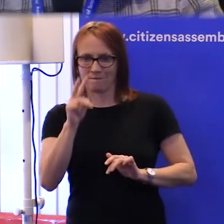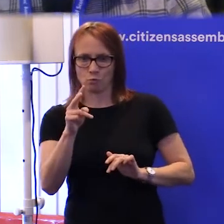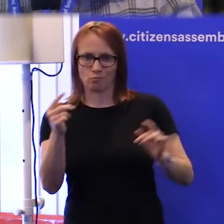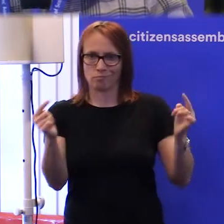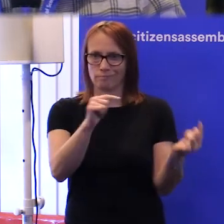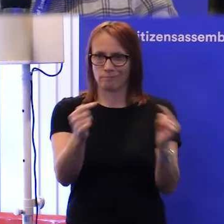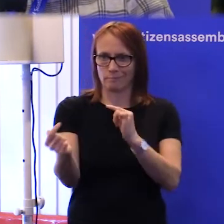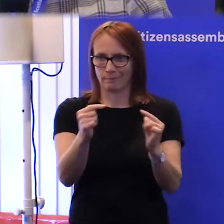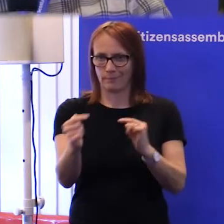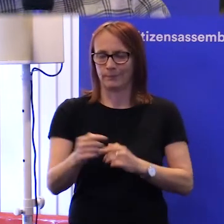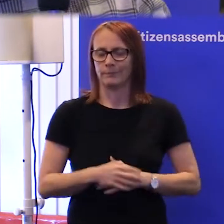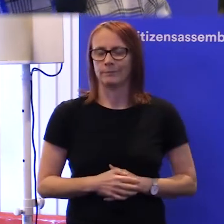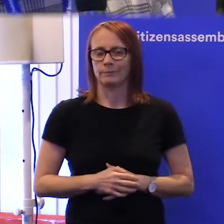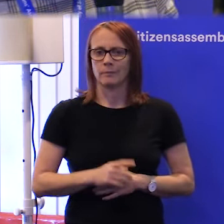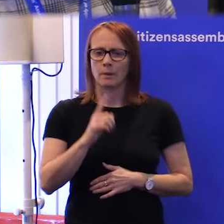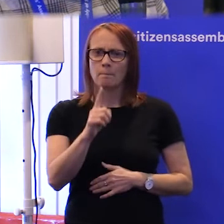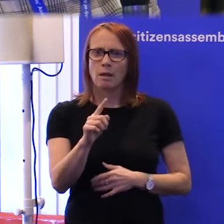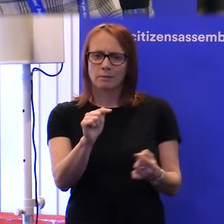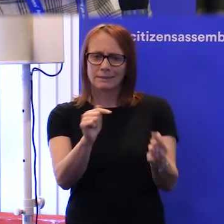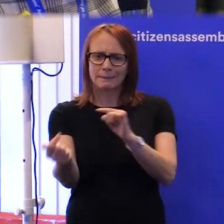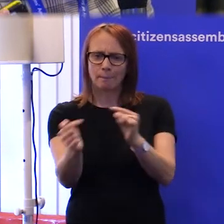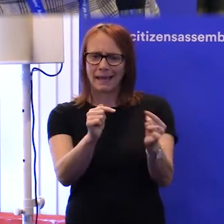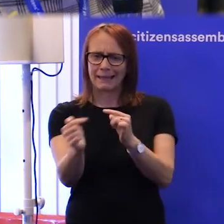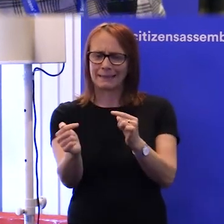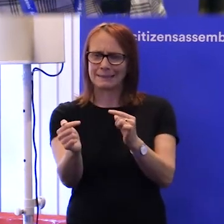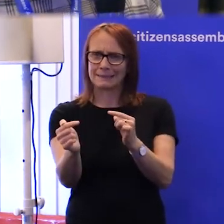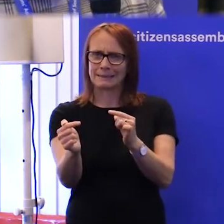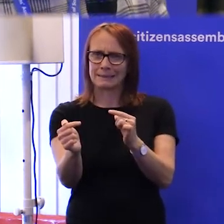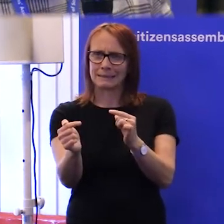this idea of debate is a really particular one the whole word debate